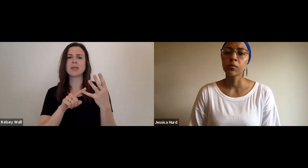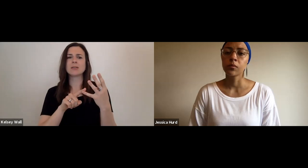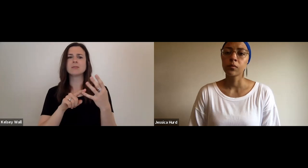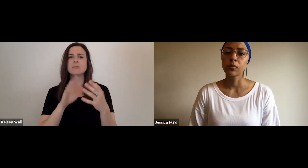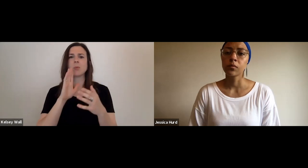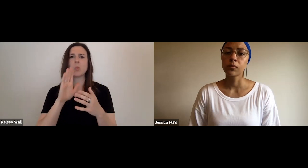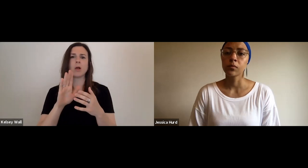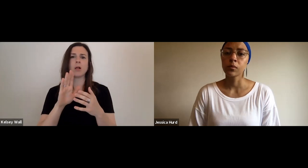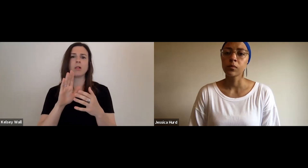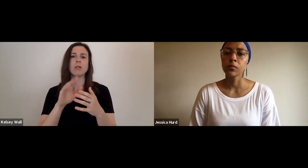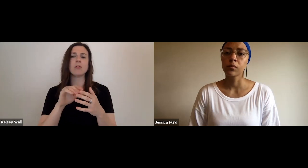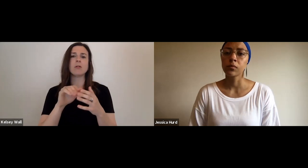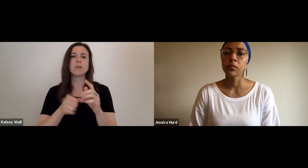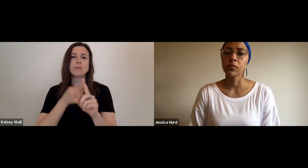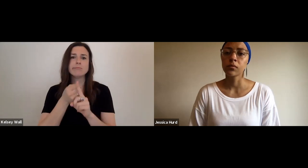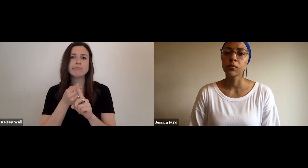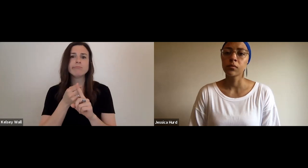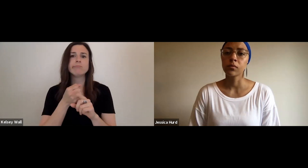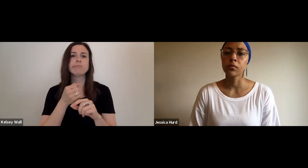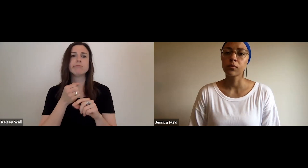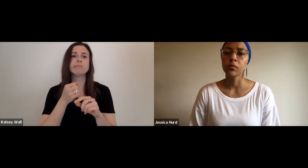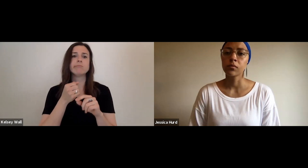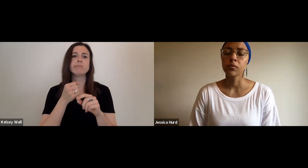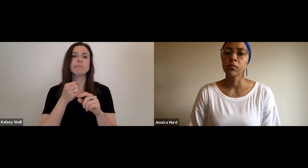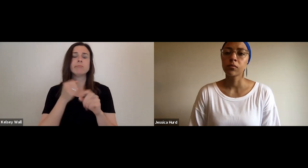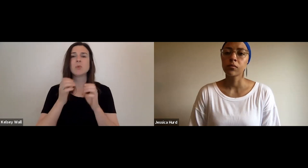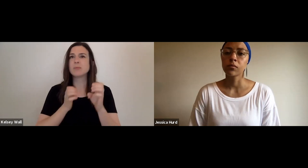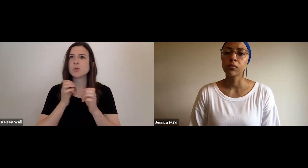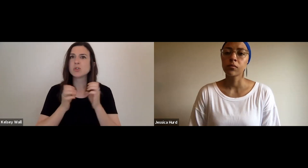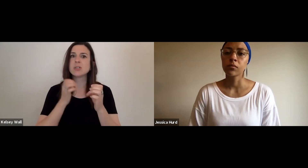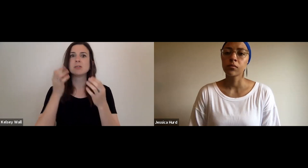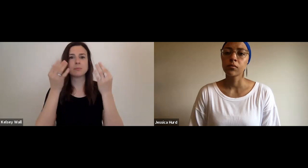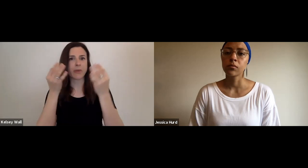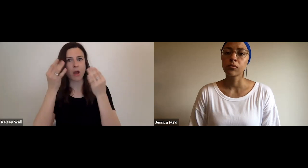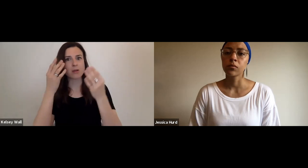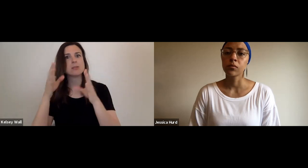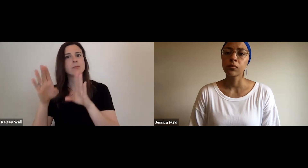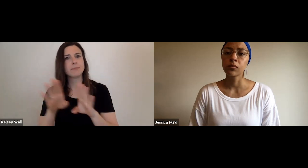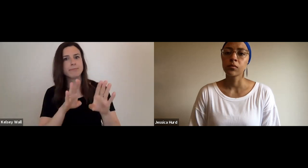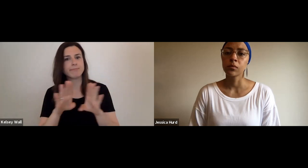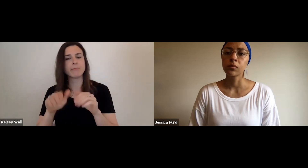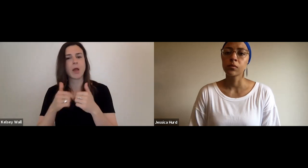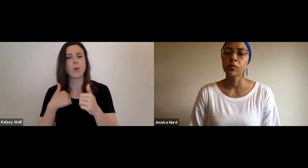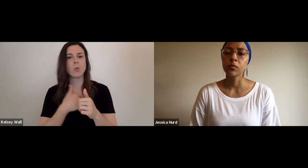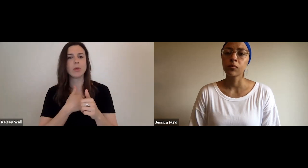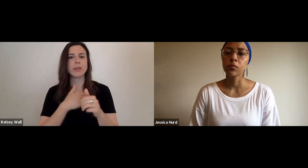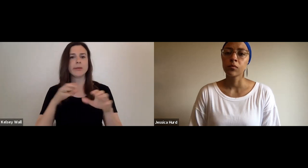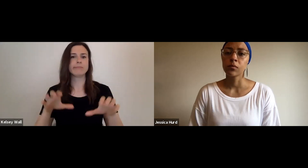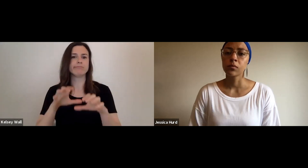Are we eating properly, and how are those things affecting the emotions I'm feeling now and my behavior